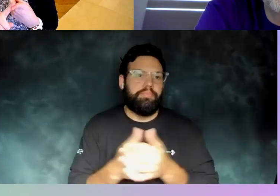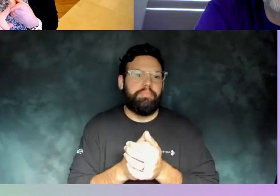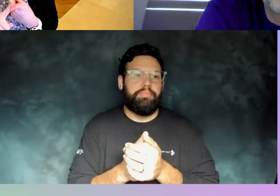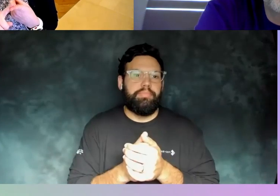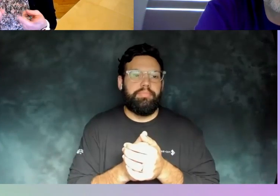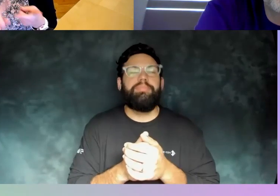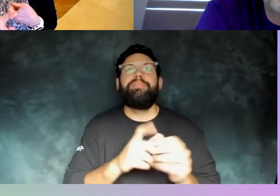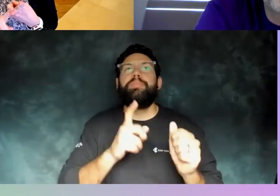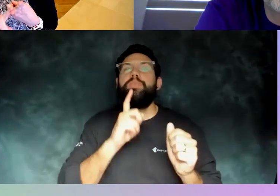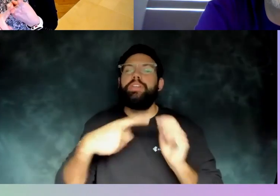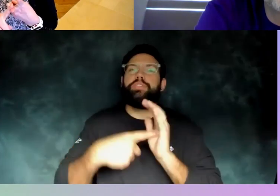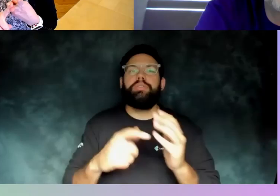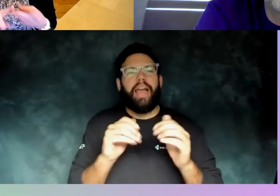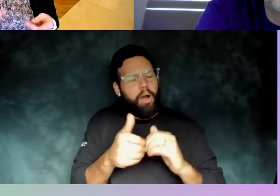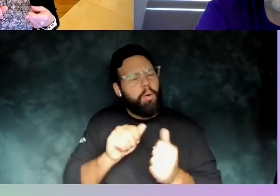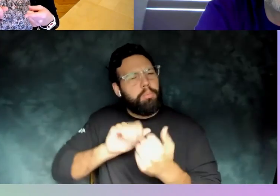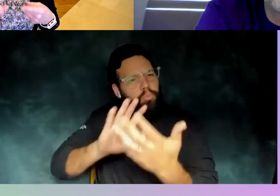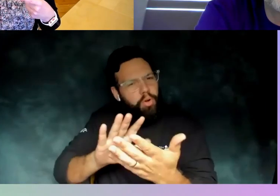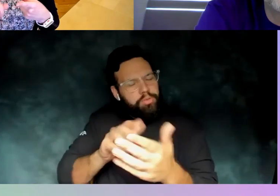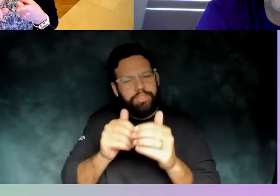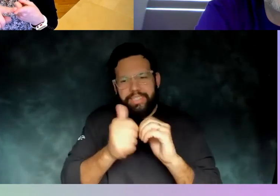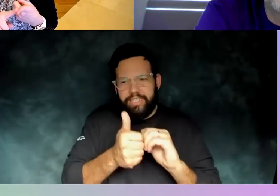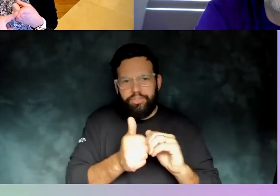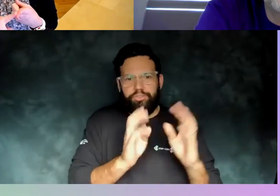with, you pick one thing, you get really good at it, the is